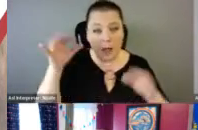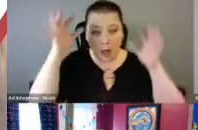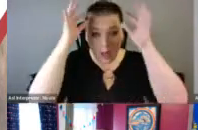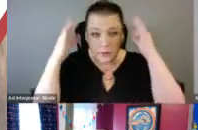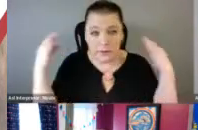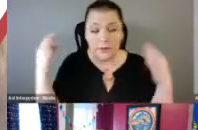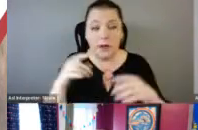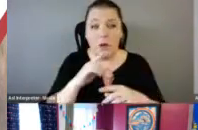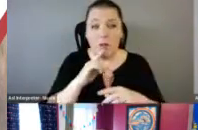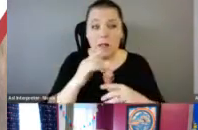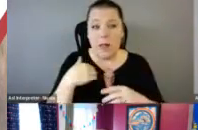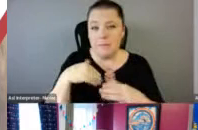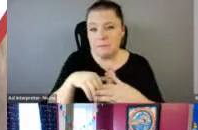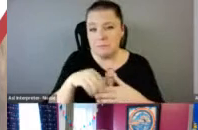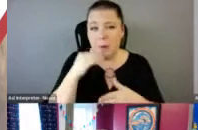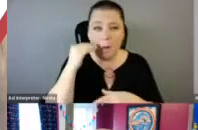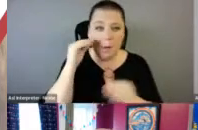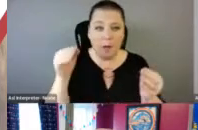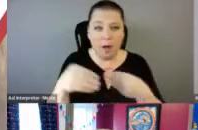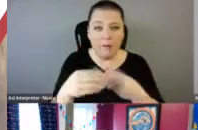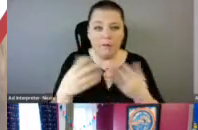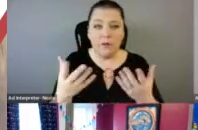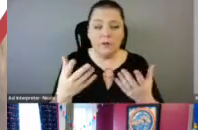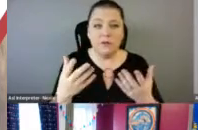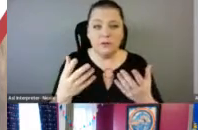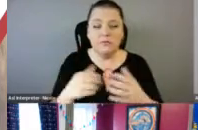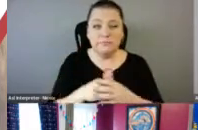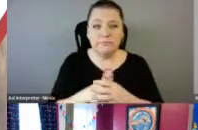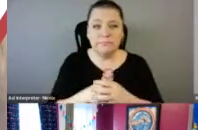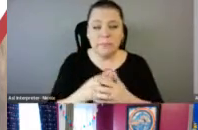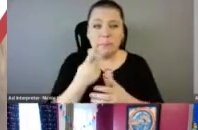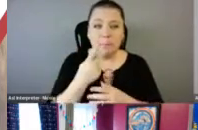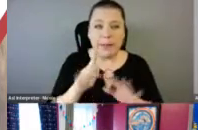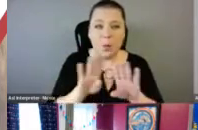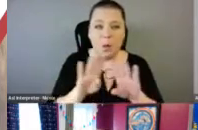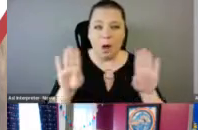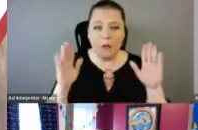and I'm in my home office chest, pink walls and other brightly